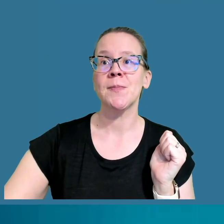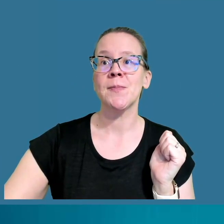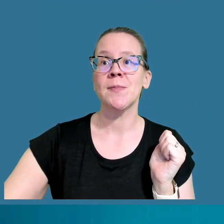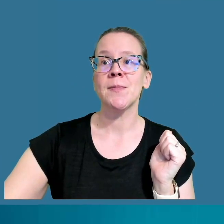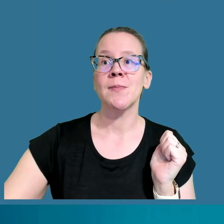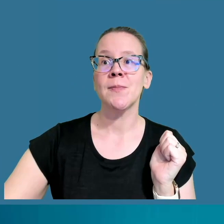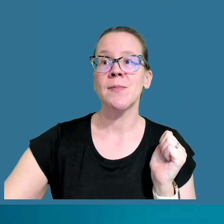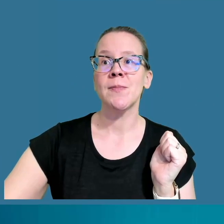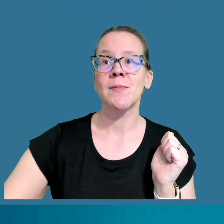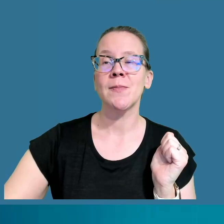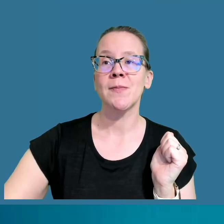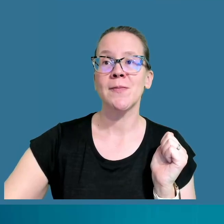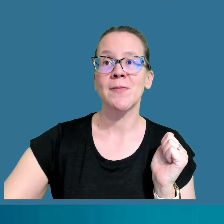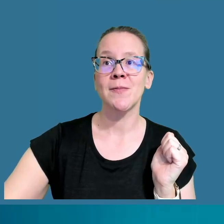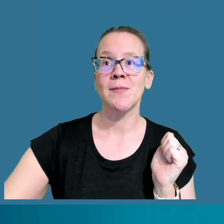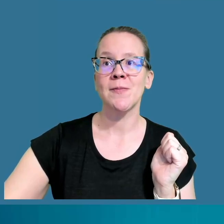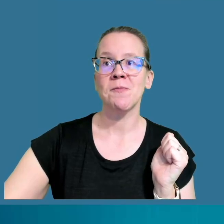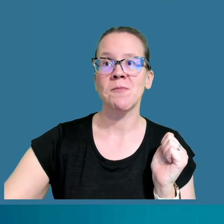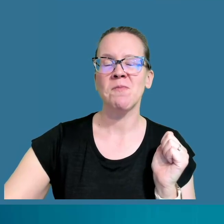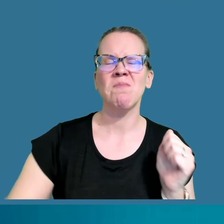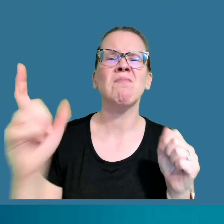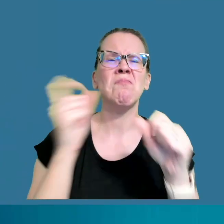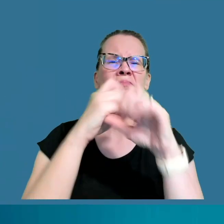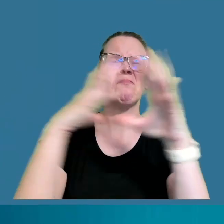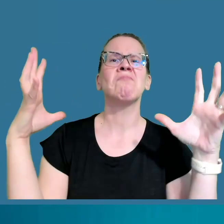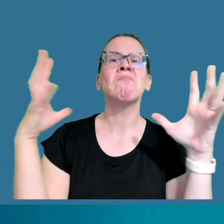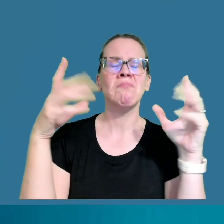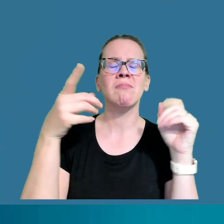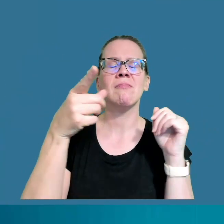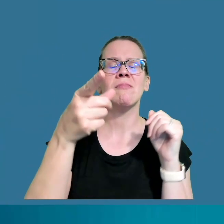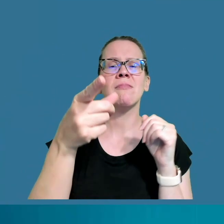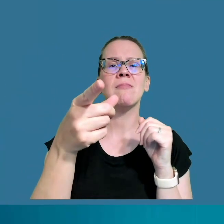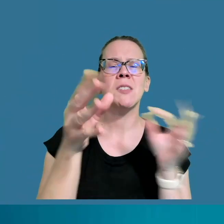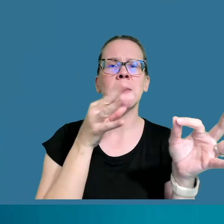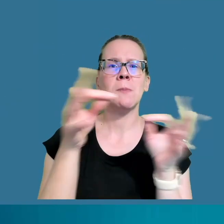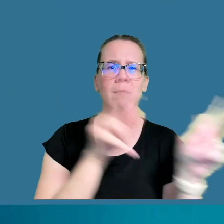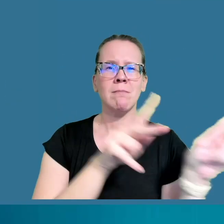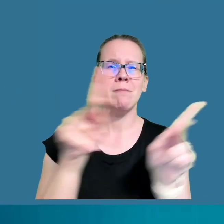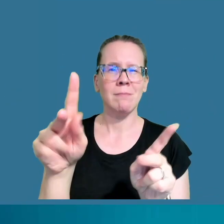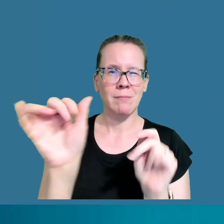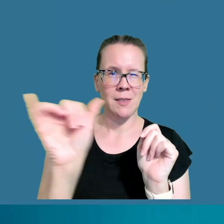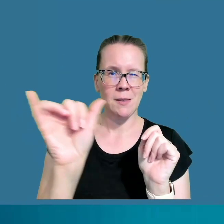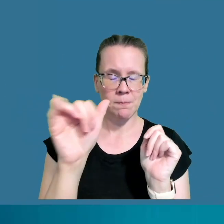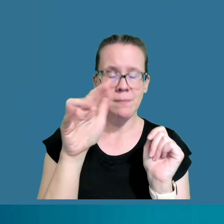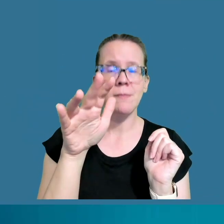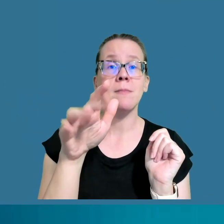So I'm going to open with a metaphor that I thought of yesterday. Um.. yesterday I